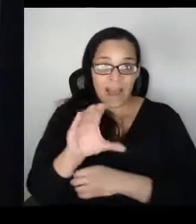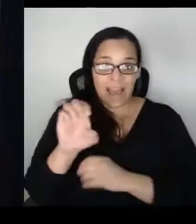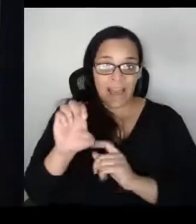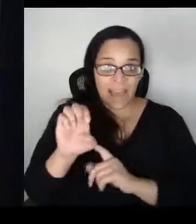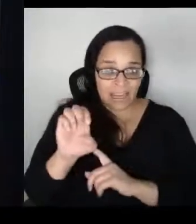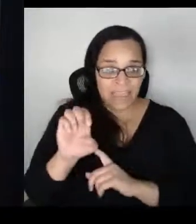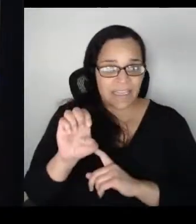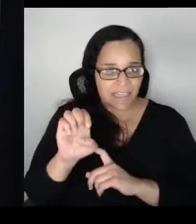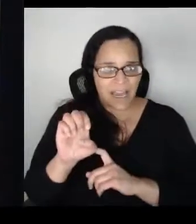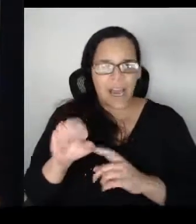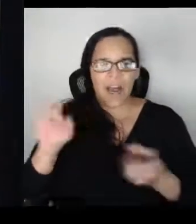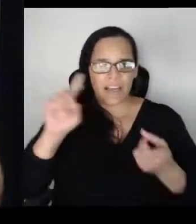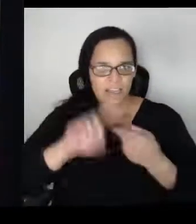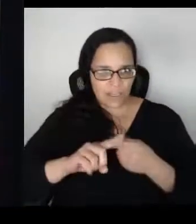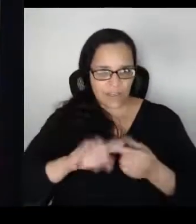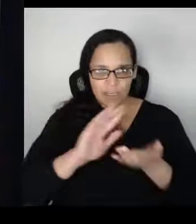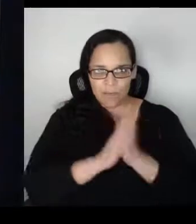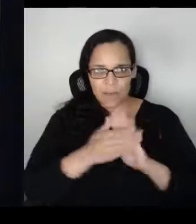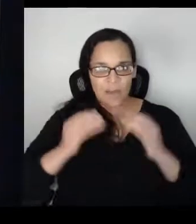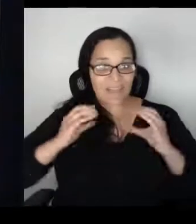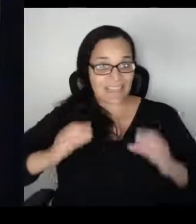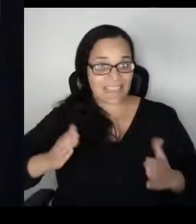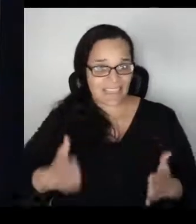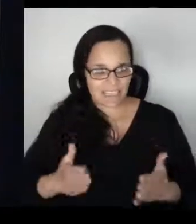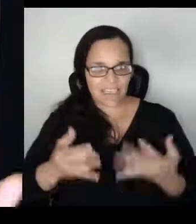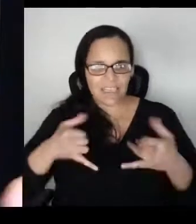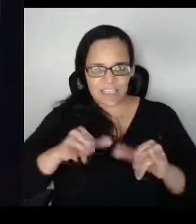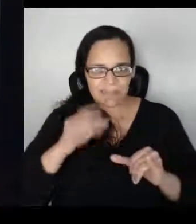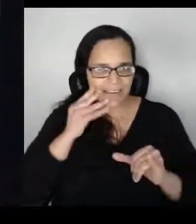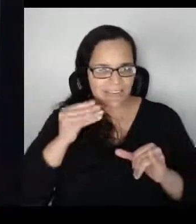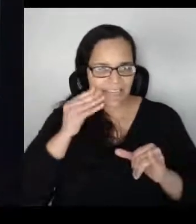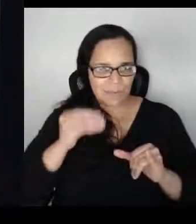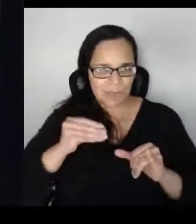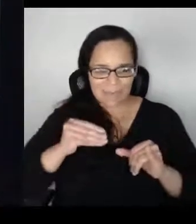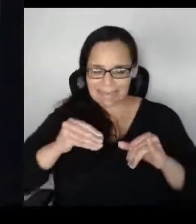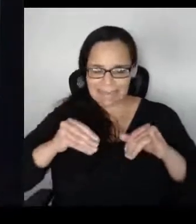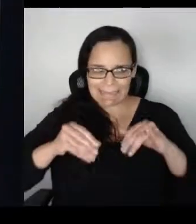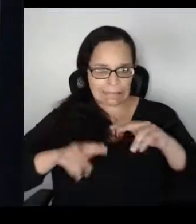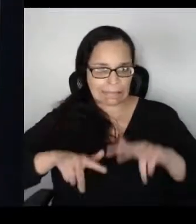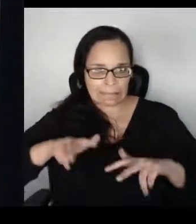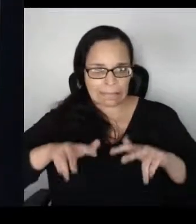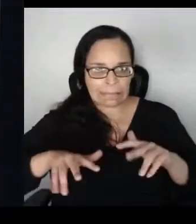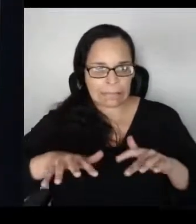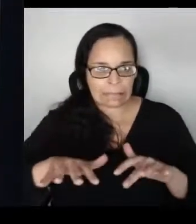in this uncertainty, because they pick you up and deport you at any time.